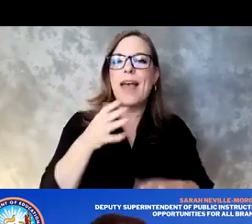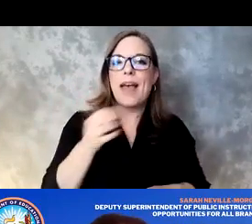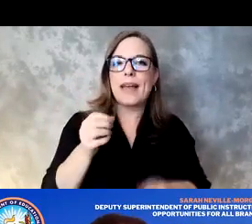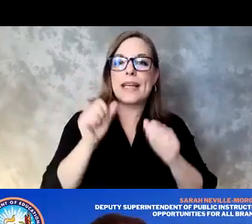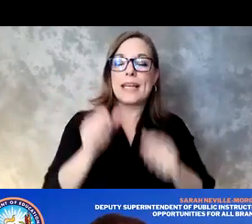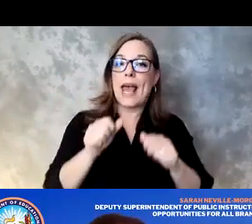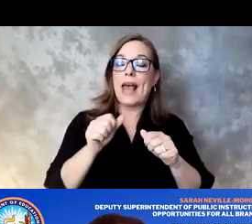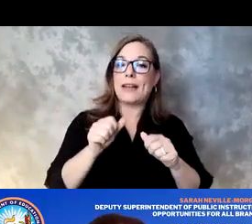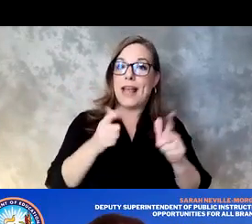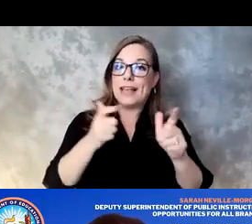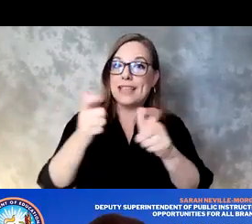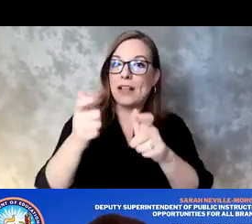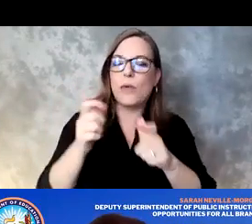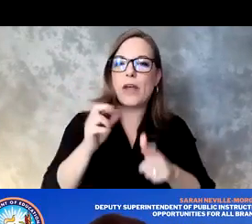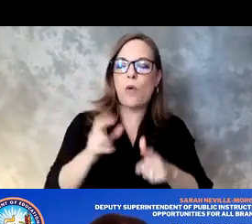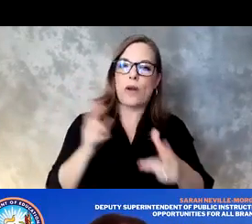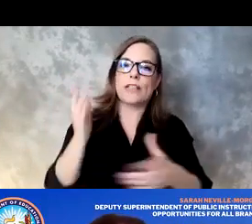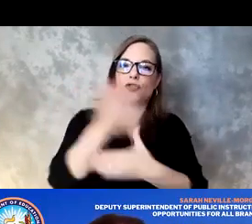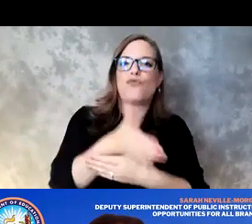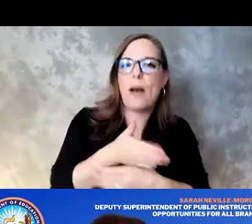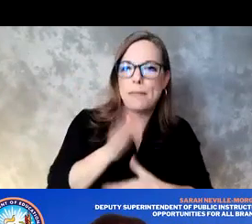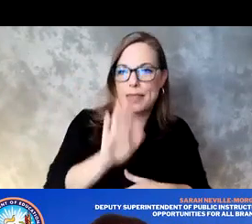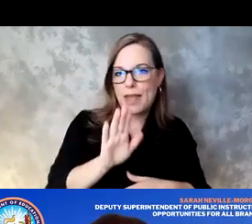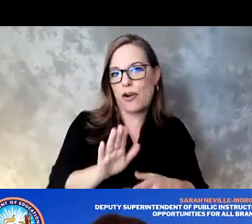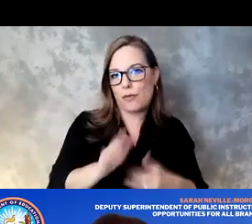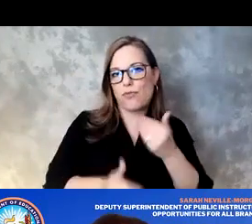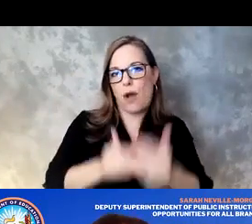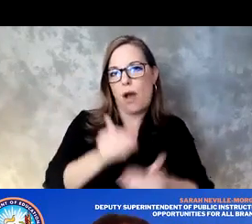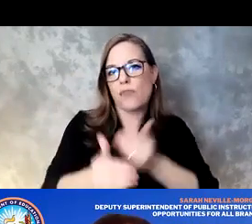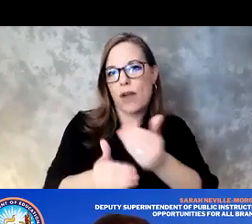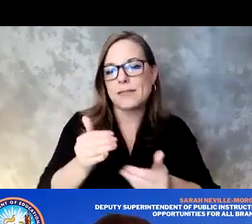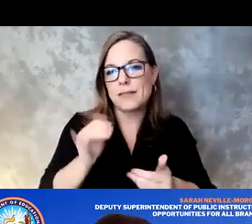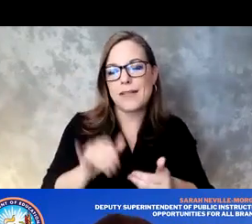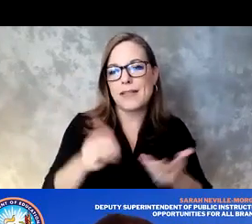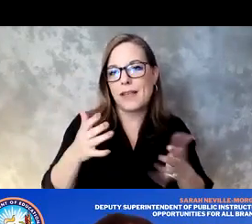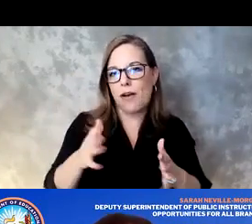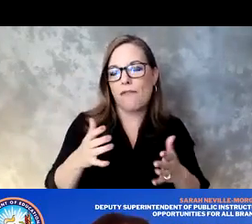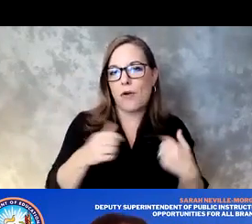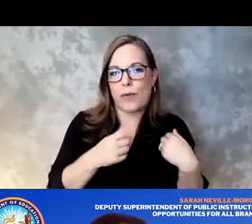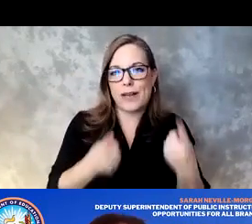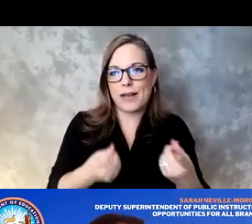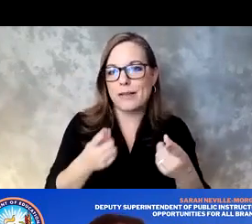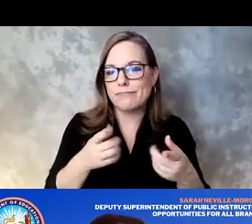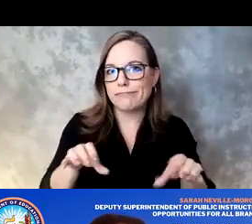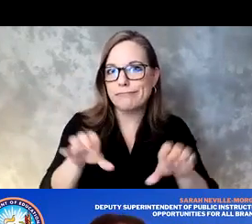interventions and investments made in early childhood so our hope is to focus on this